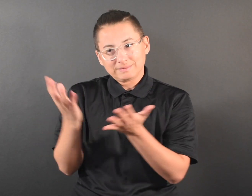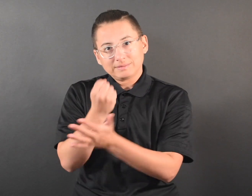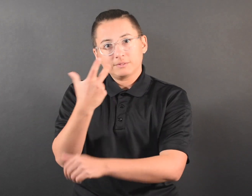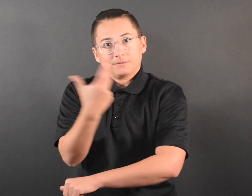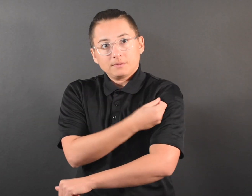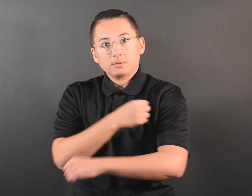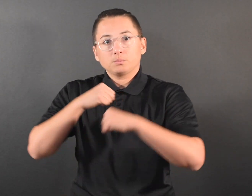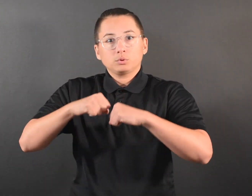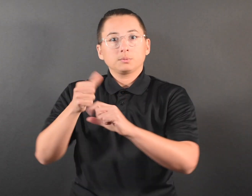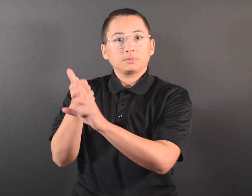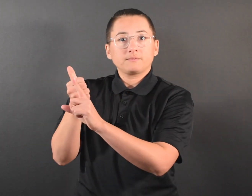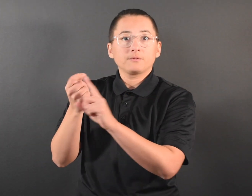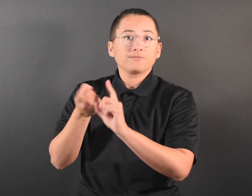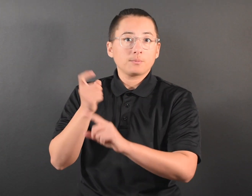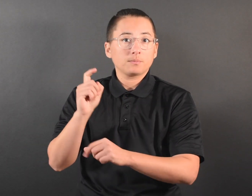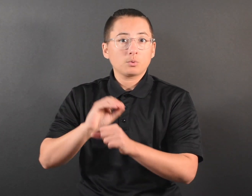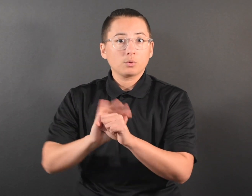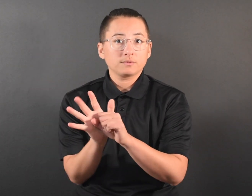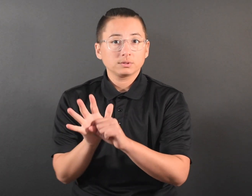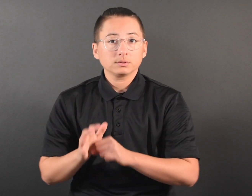COVID-19 vaccines do not cause infertility.